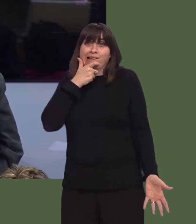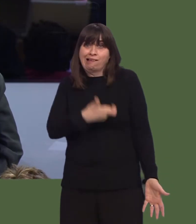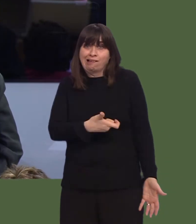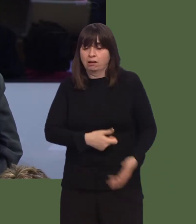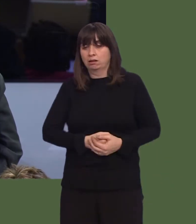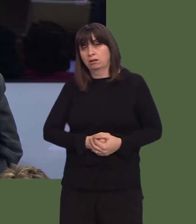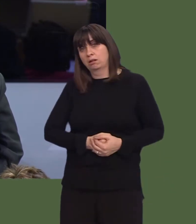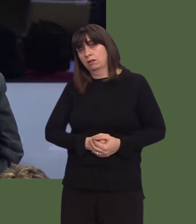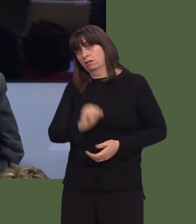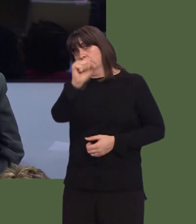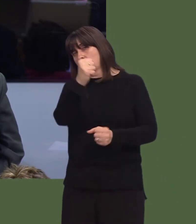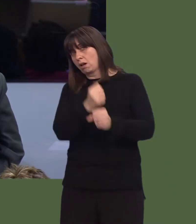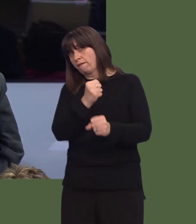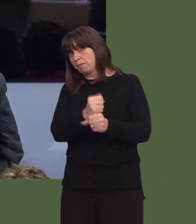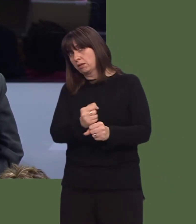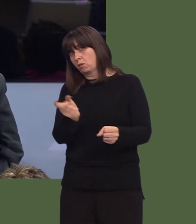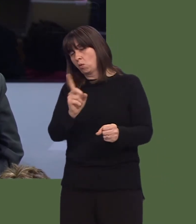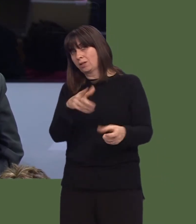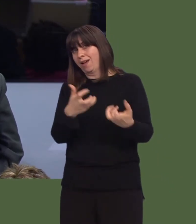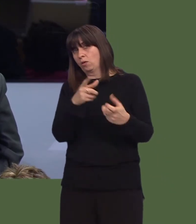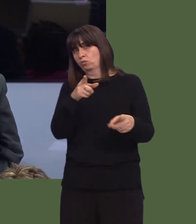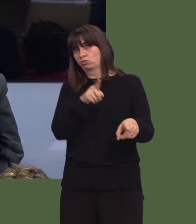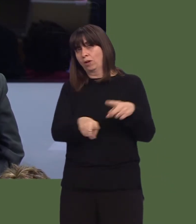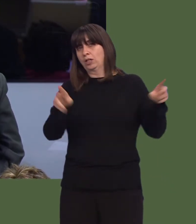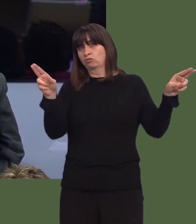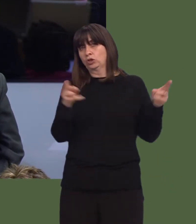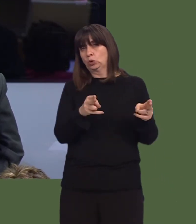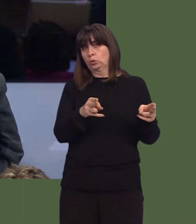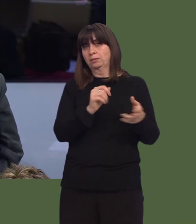What action is the Welsh Government taking to reduce the number of missed out-patient